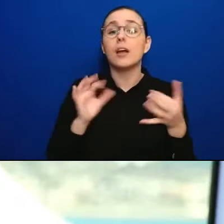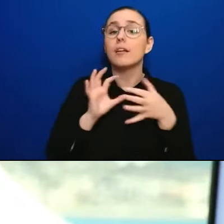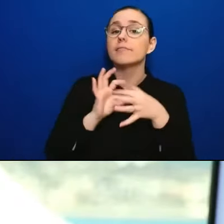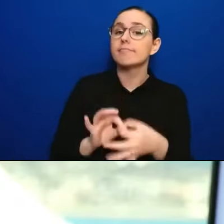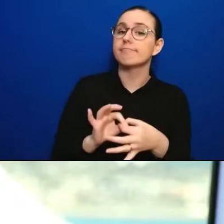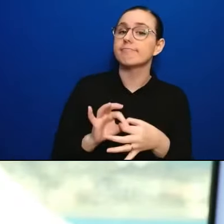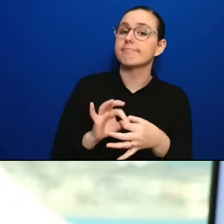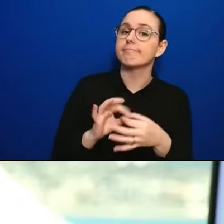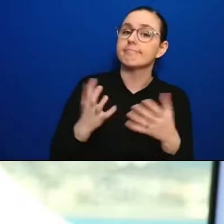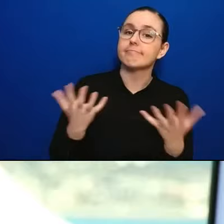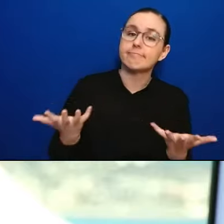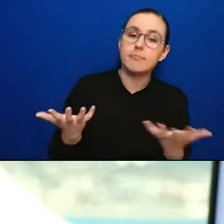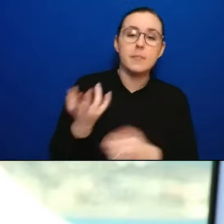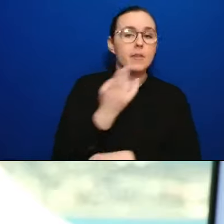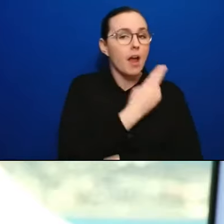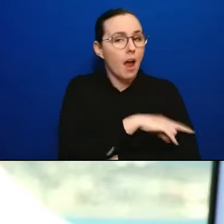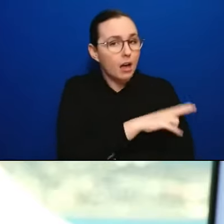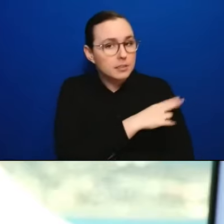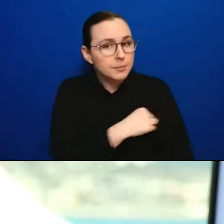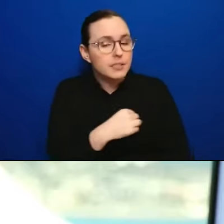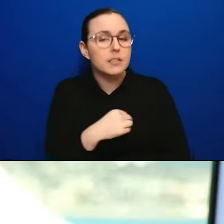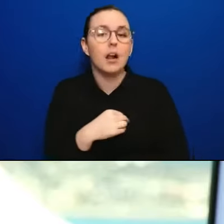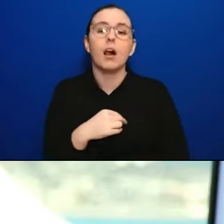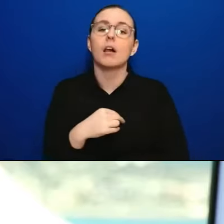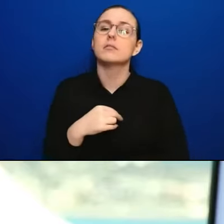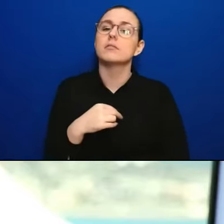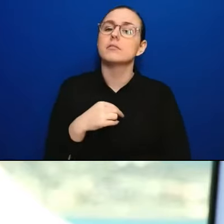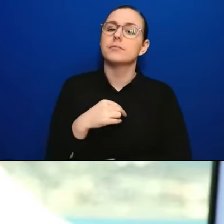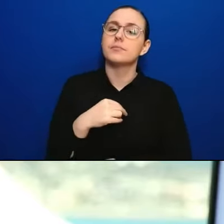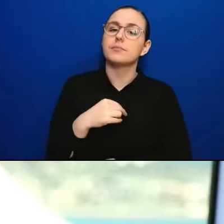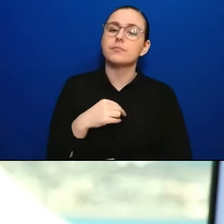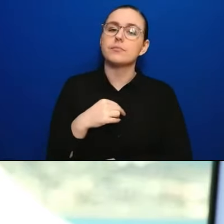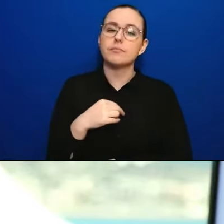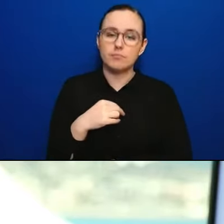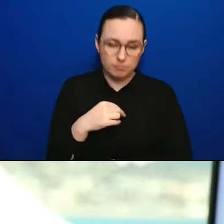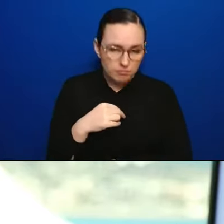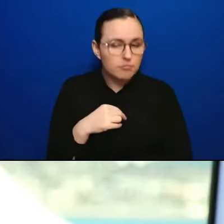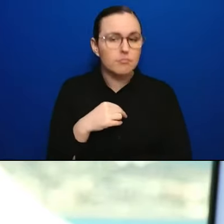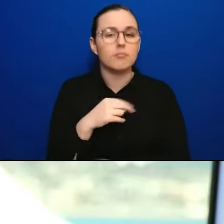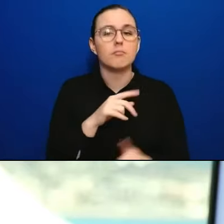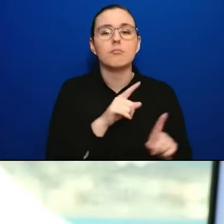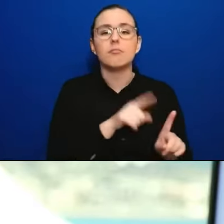particular. I want to provide an update today on where we are in terms